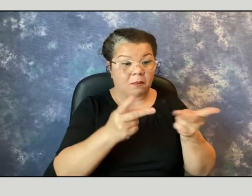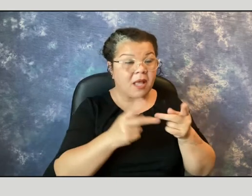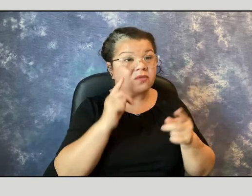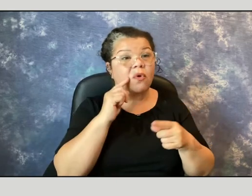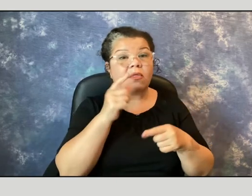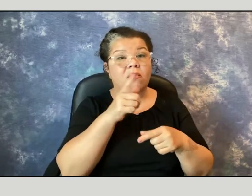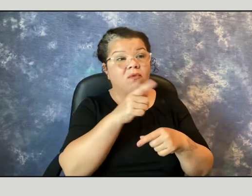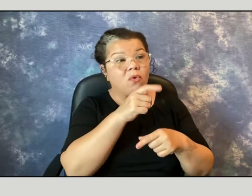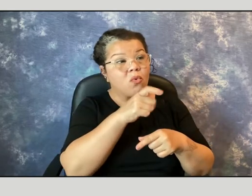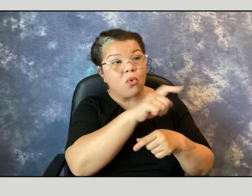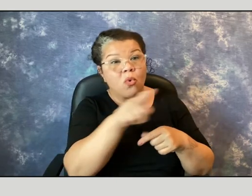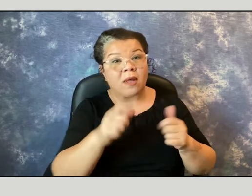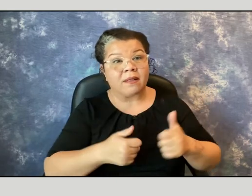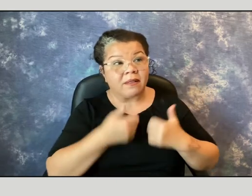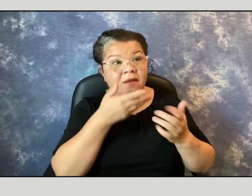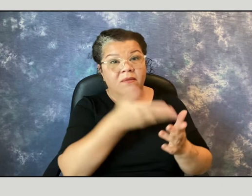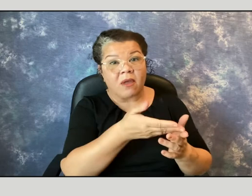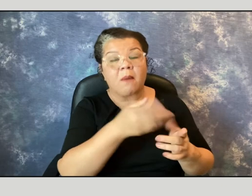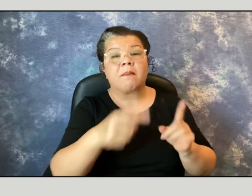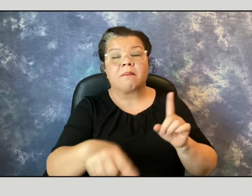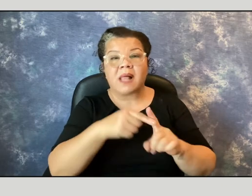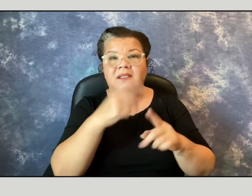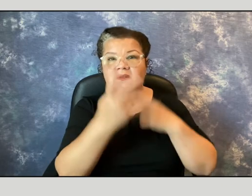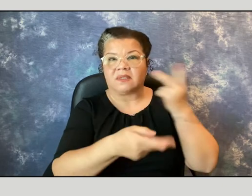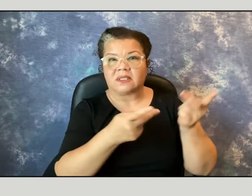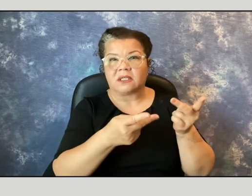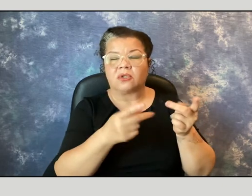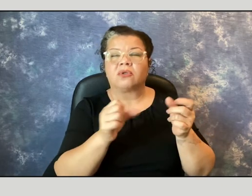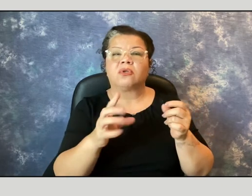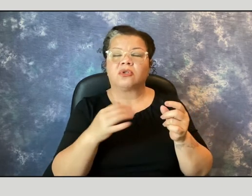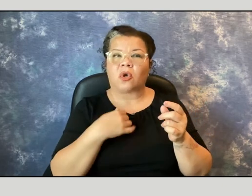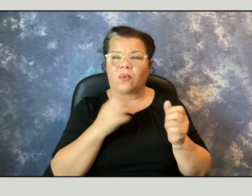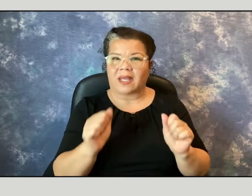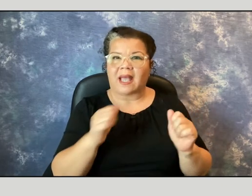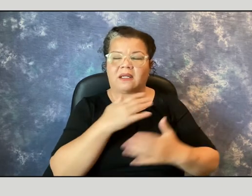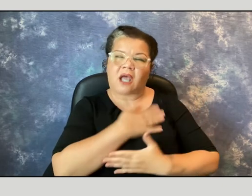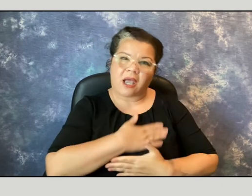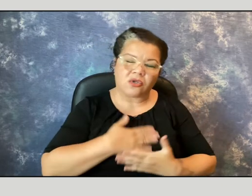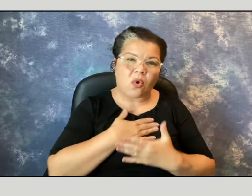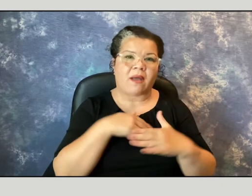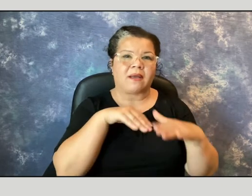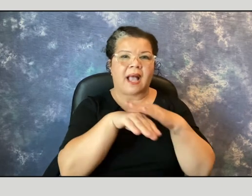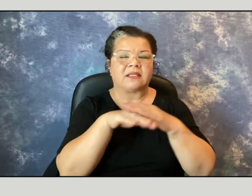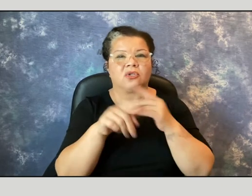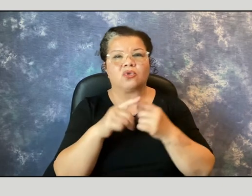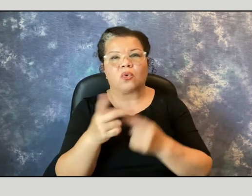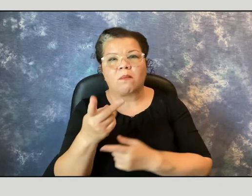If Puerto Rico is somewhere that the people who live there can enjoy, can have access to parks, to beaches, to live music,